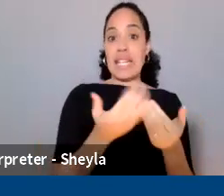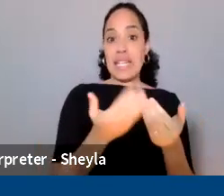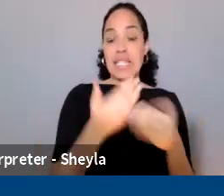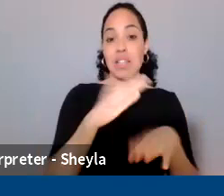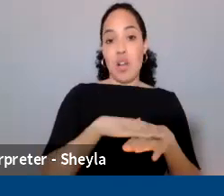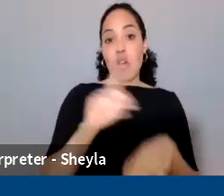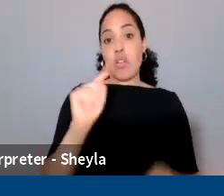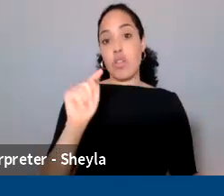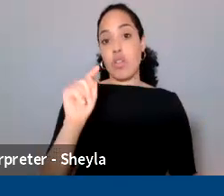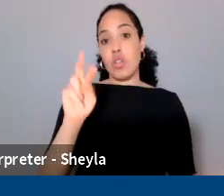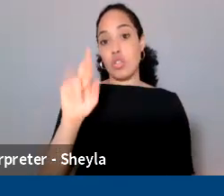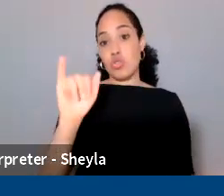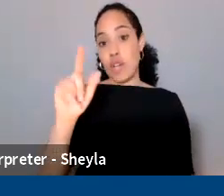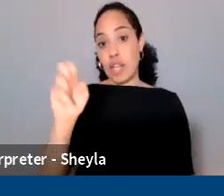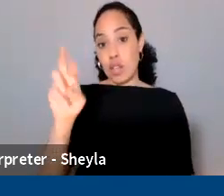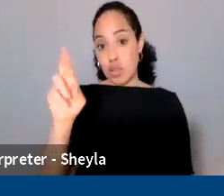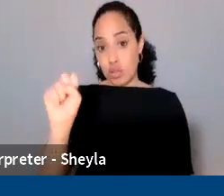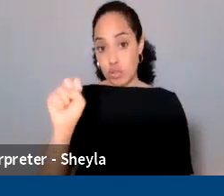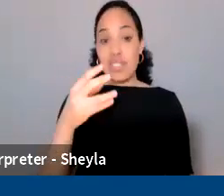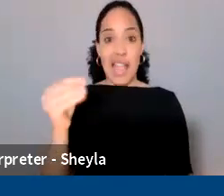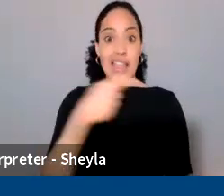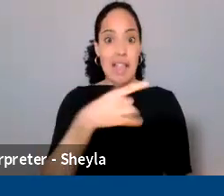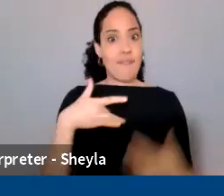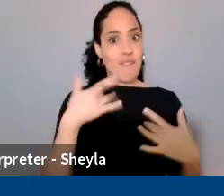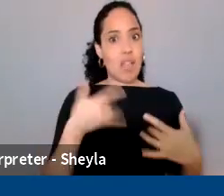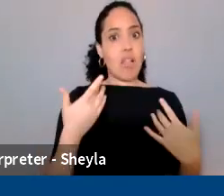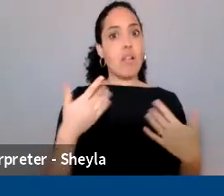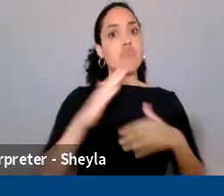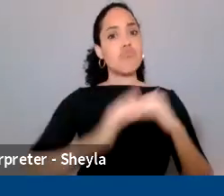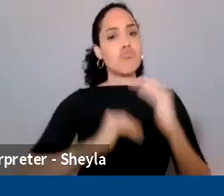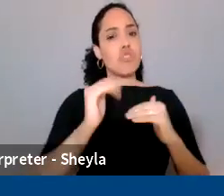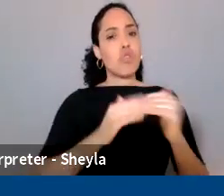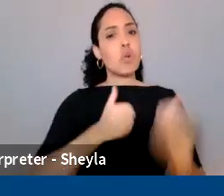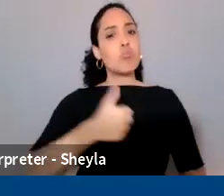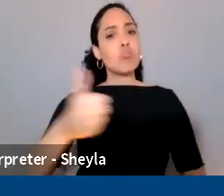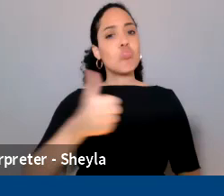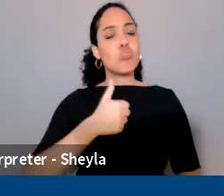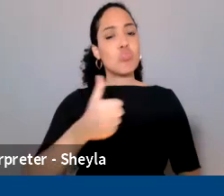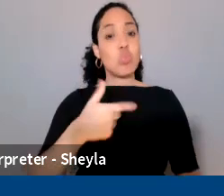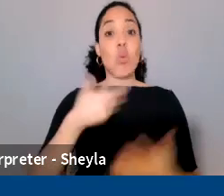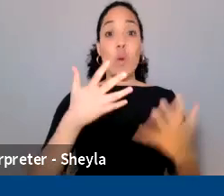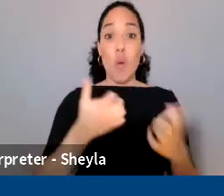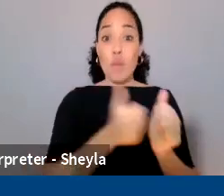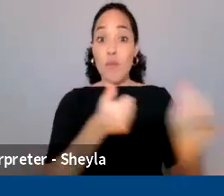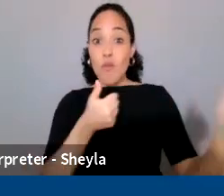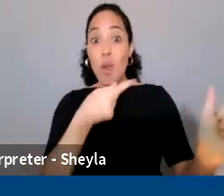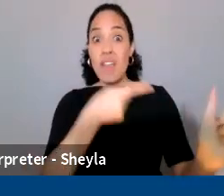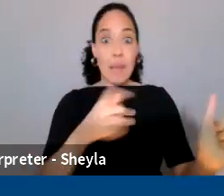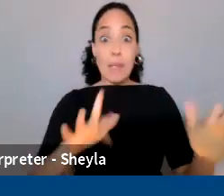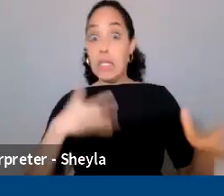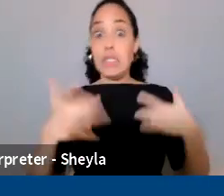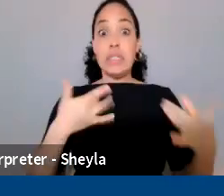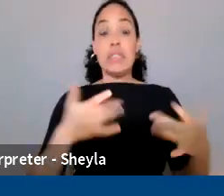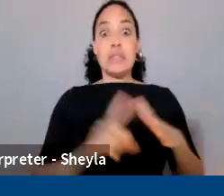remember we want to keep them from bolting and being neurotic the third thing is information as